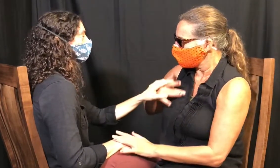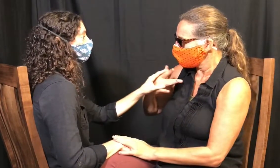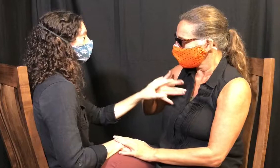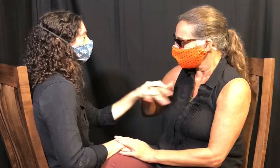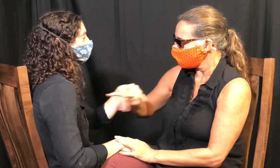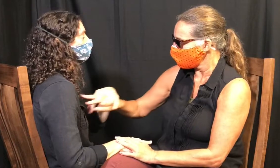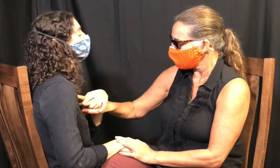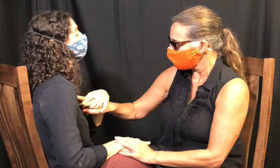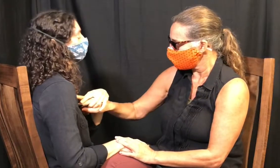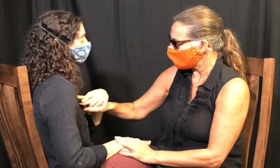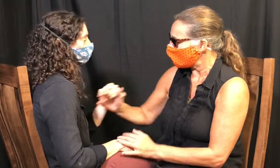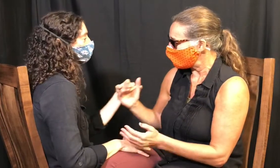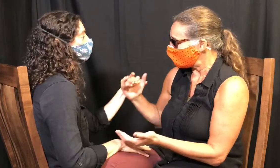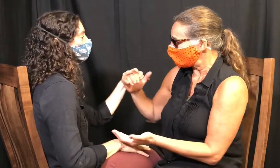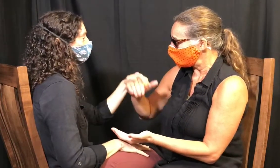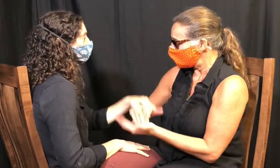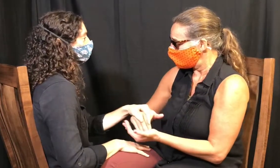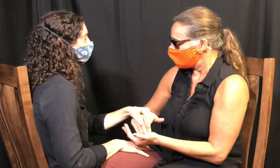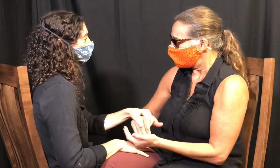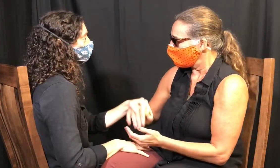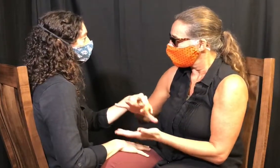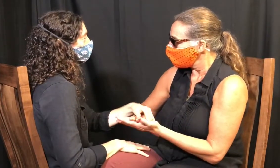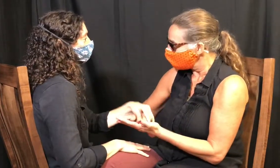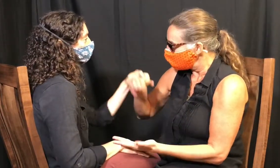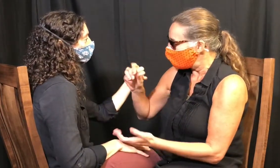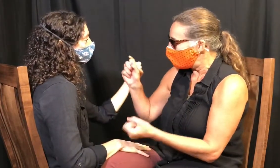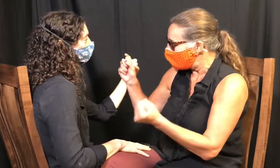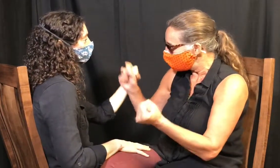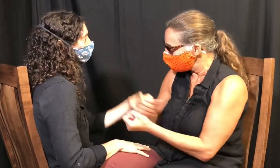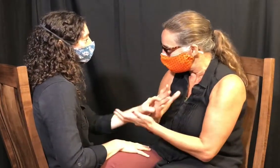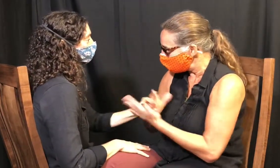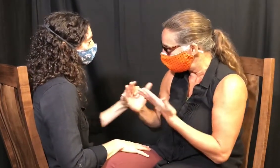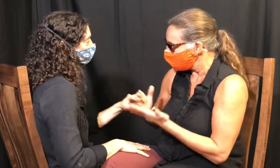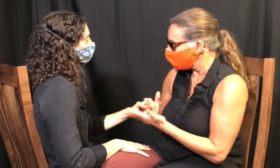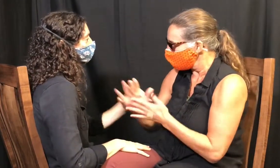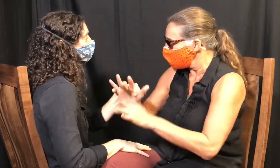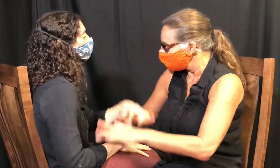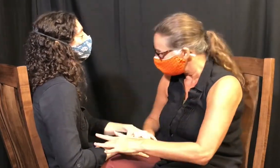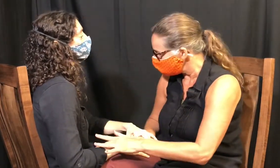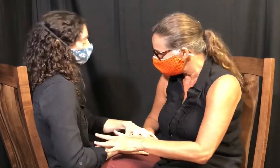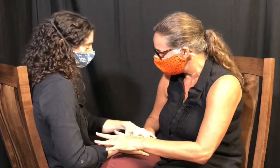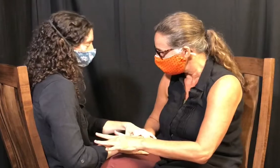the child feels what you're doing and learns to do the same. Not by watching you, but by feeling with you.